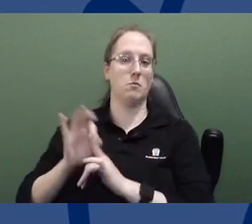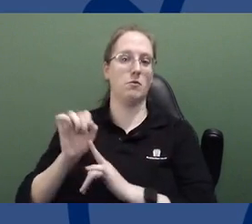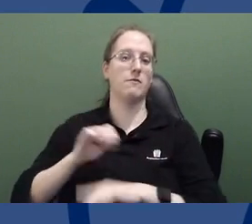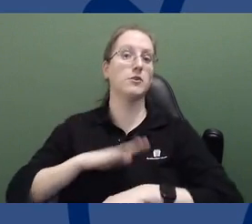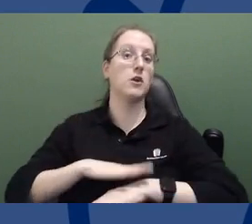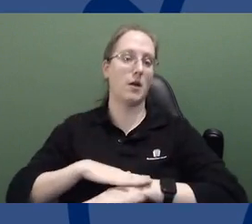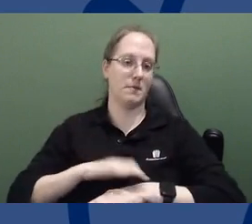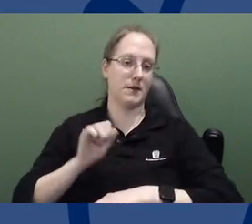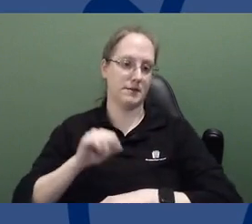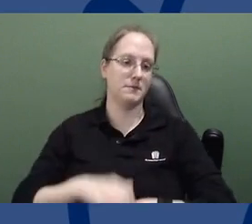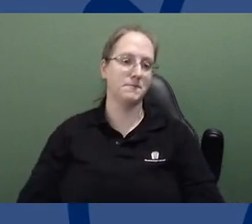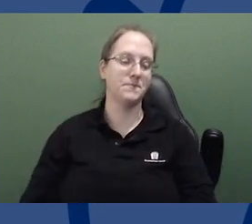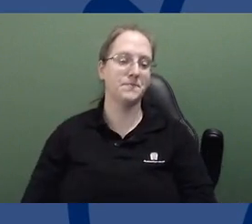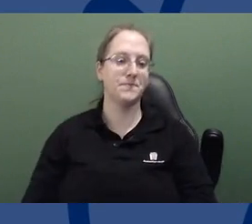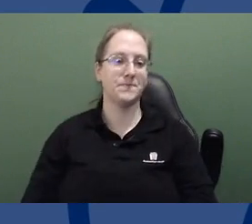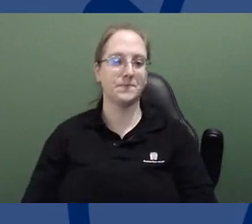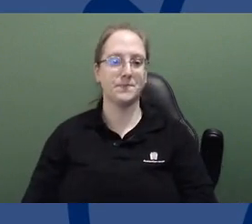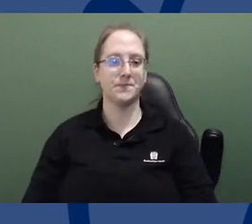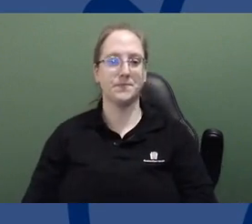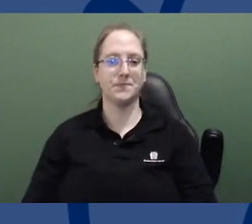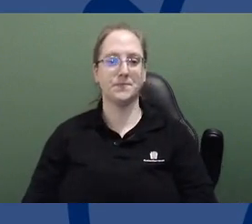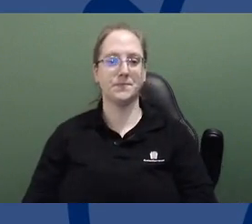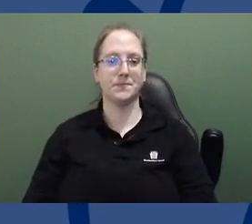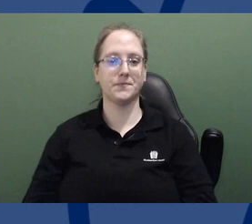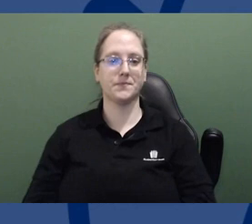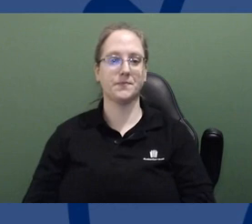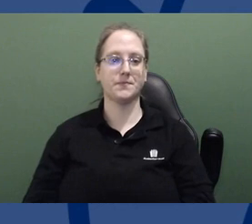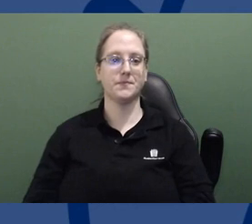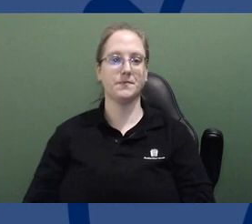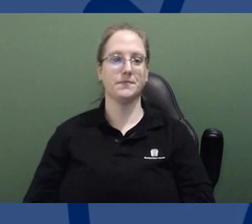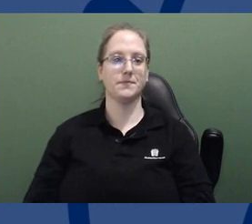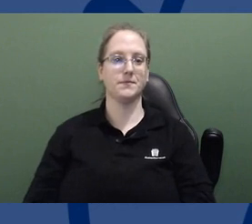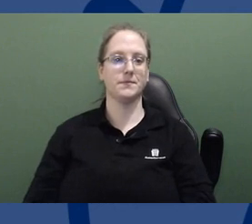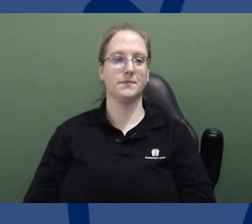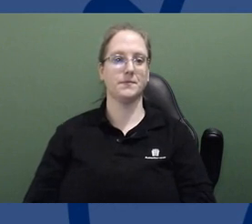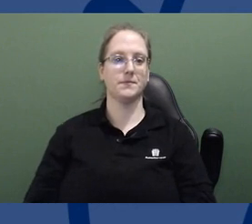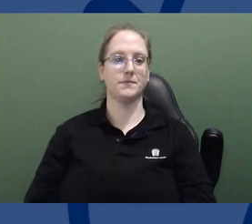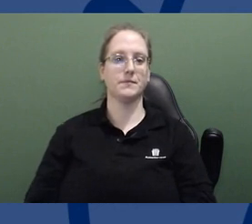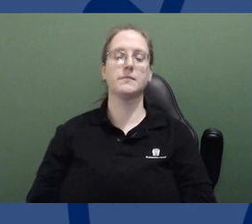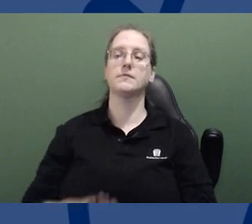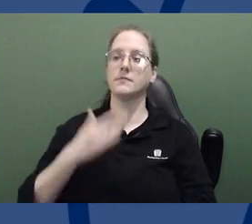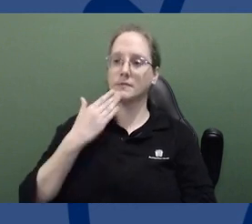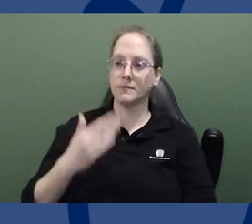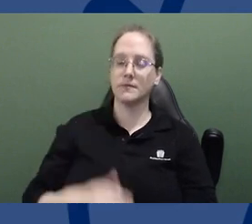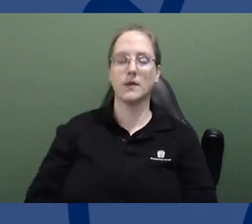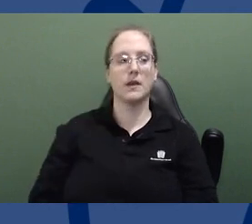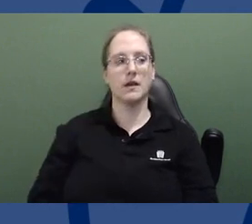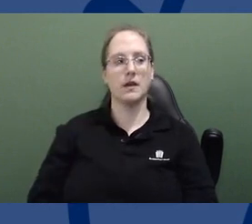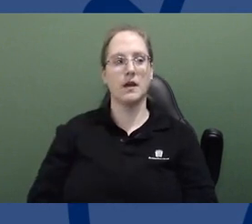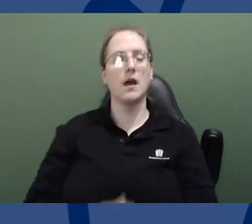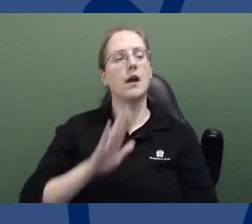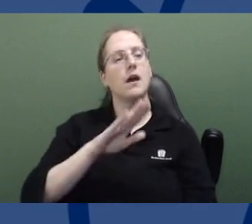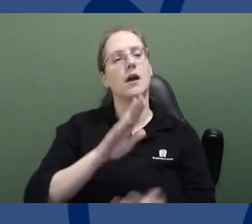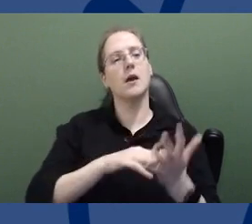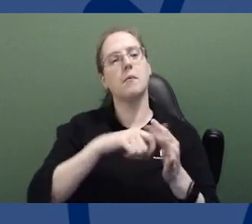Thanks, Bridget. Michael, one of our next questions is around the use of the funding